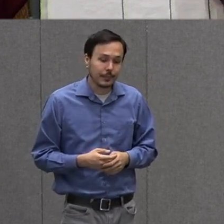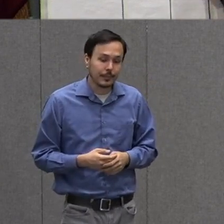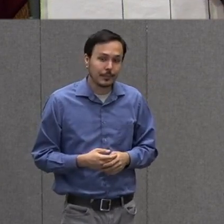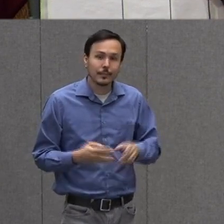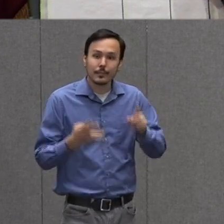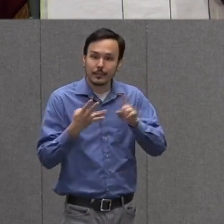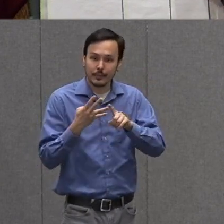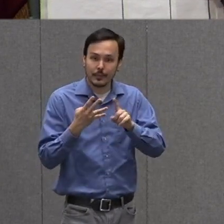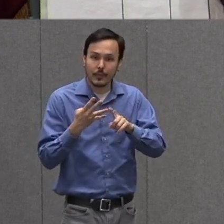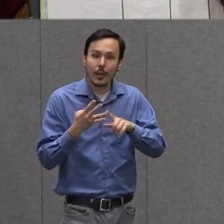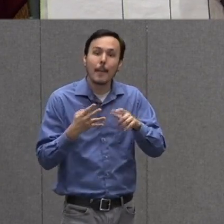Passionately.